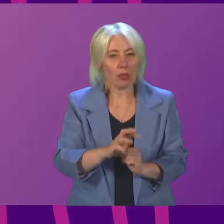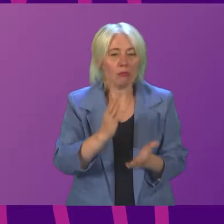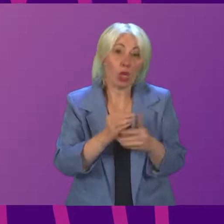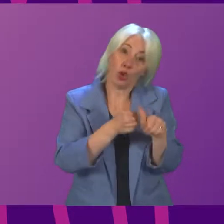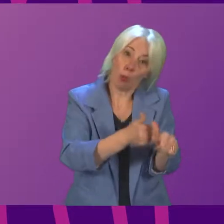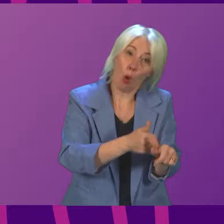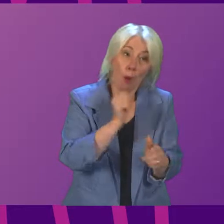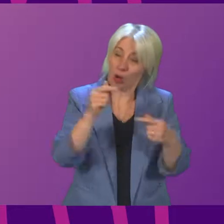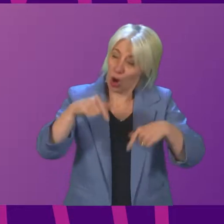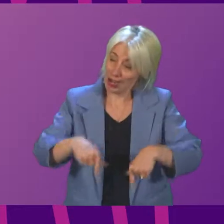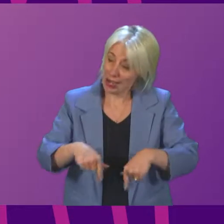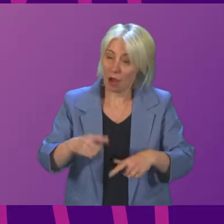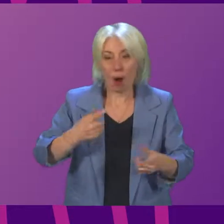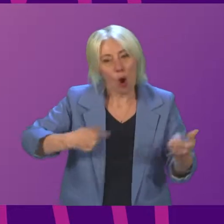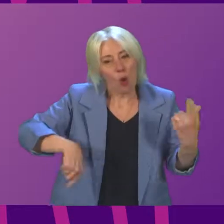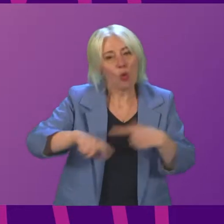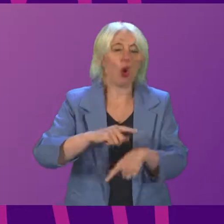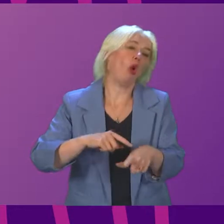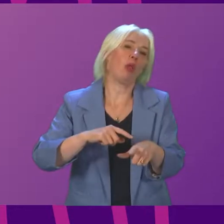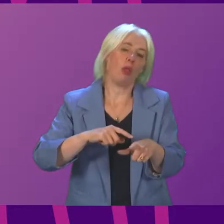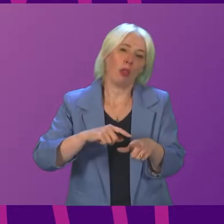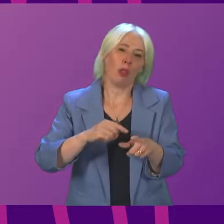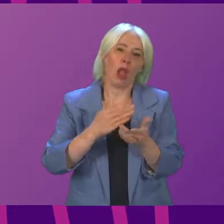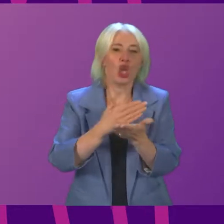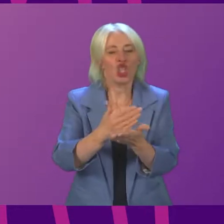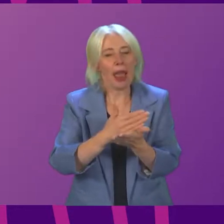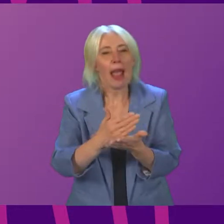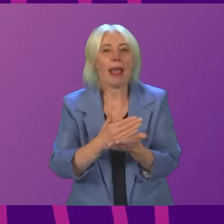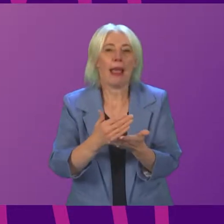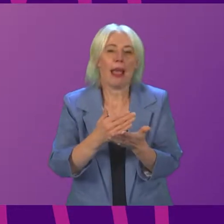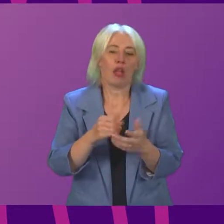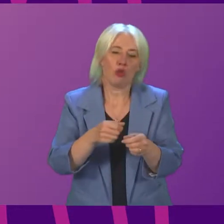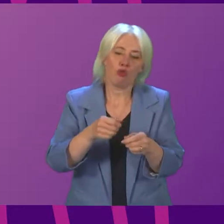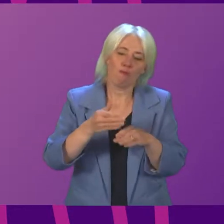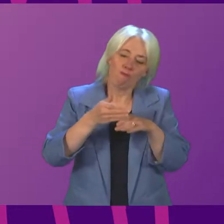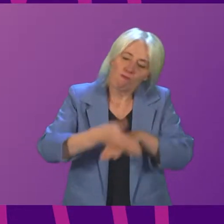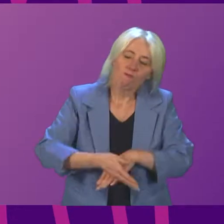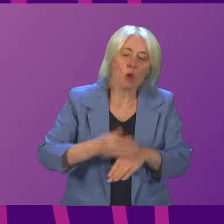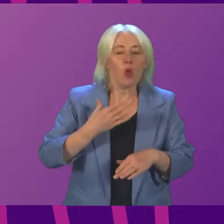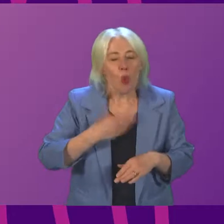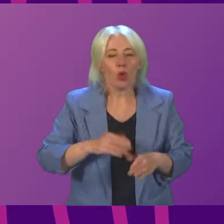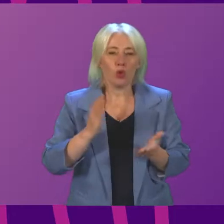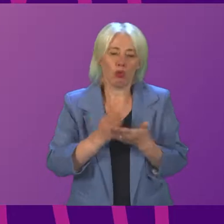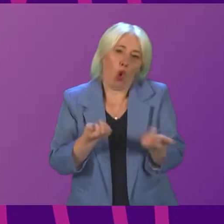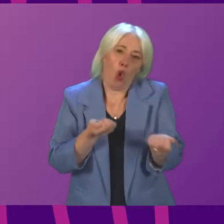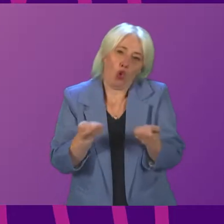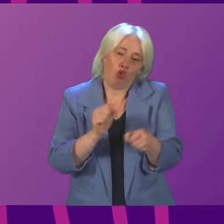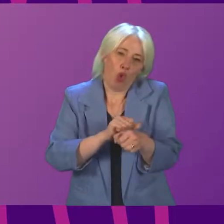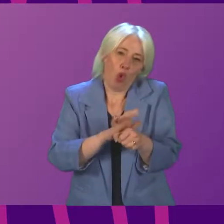scheme. We all share in the endeavour of trying to control Covid-19 transmission.